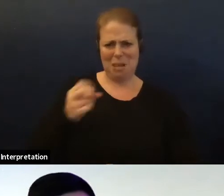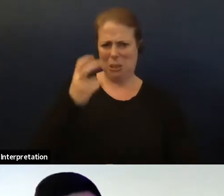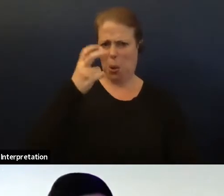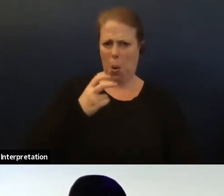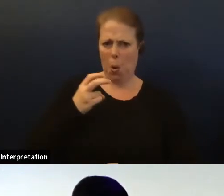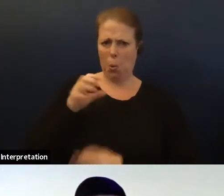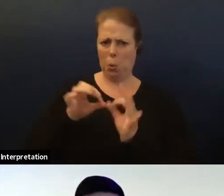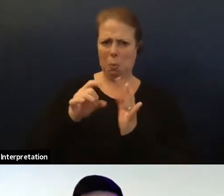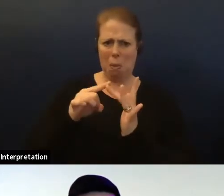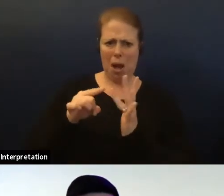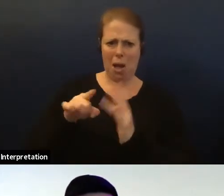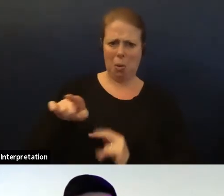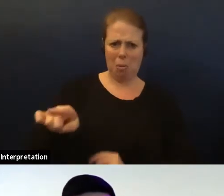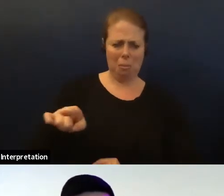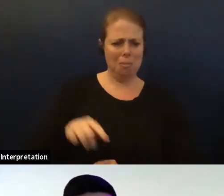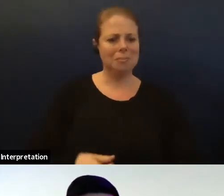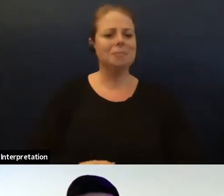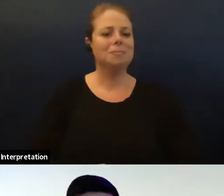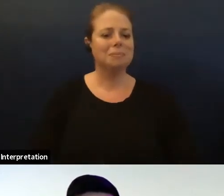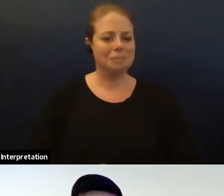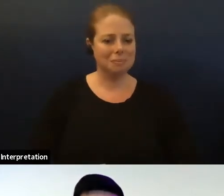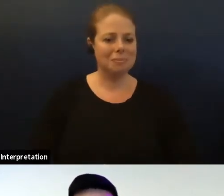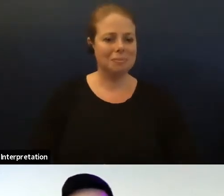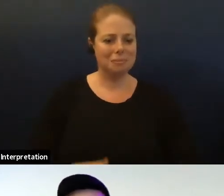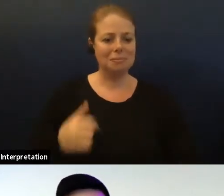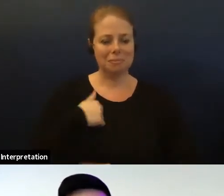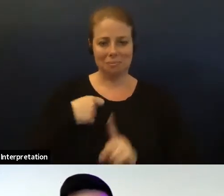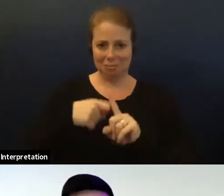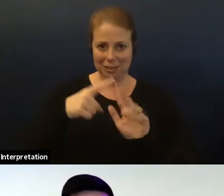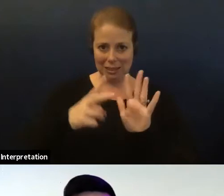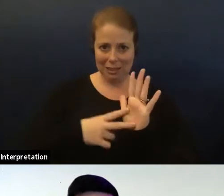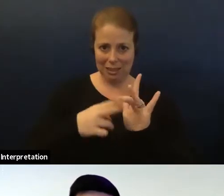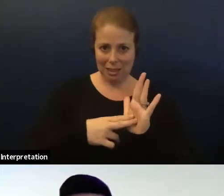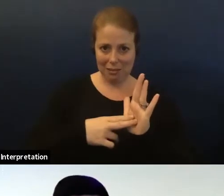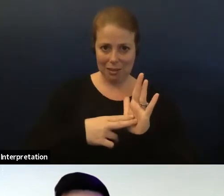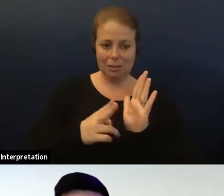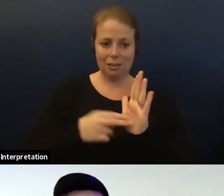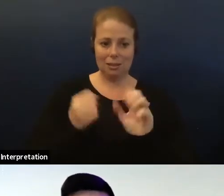Yeah, I'm Kevin Ng, I'm a man in his 30s I have dark brown hair and brown eyes, I've